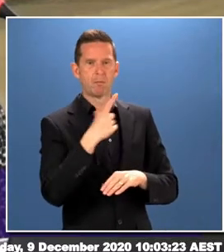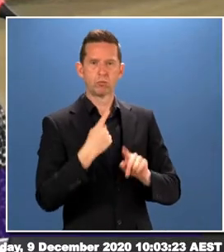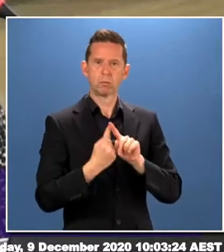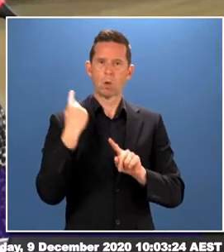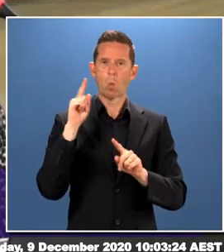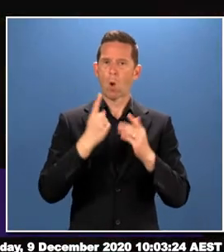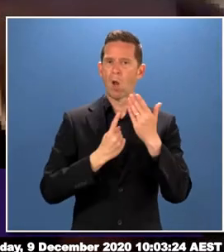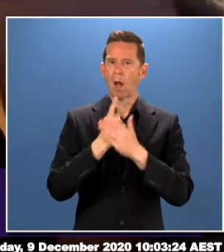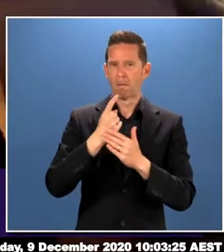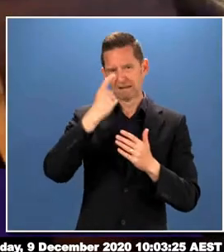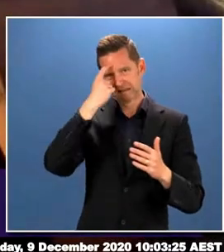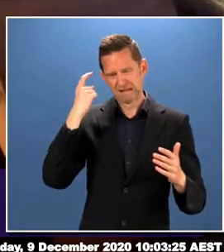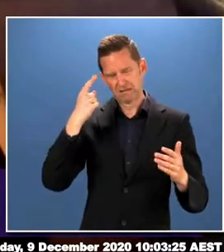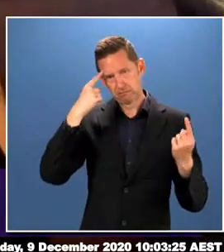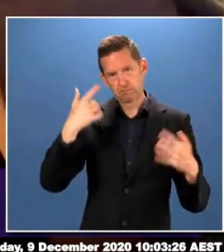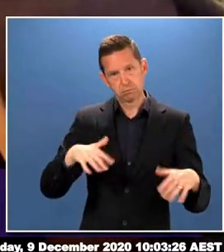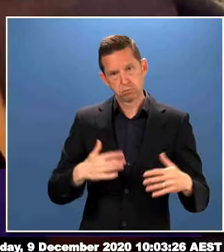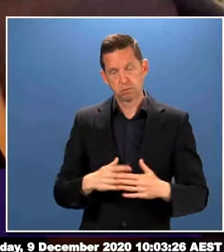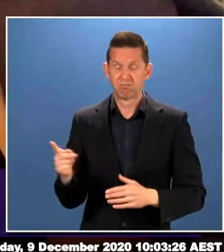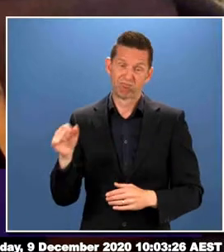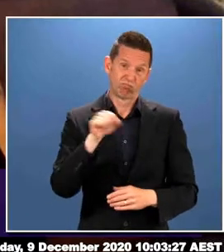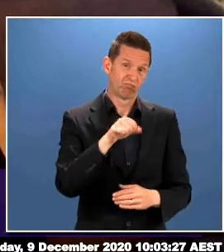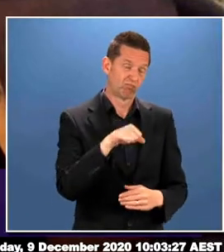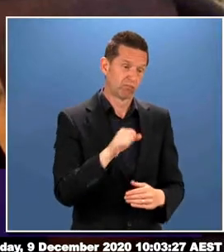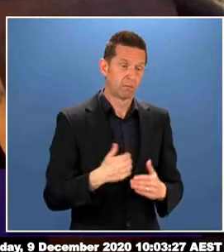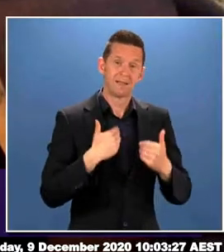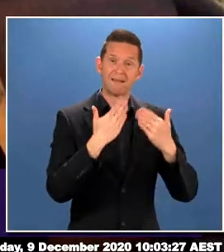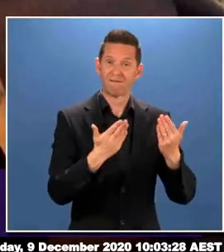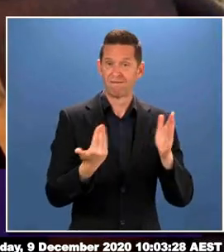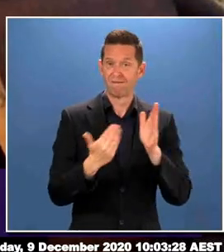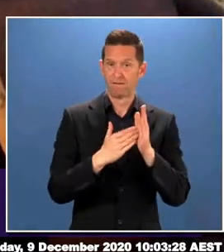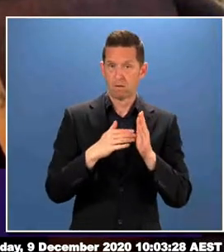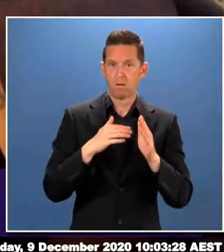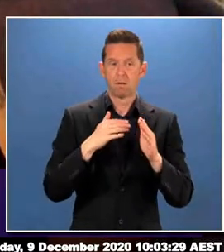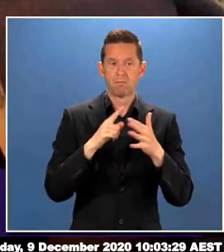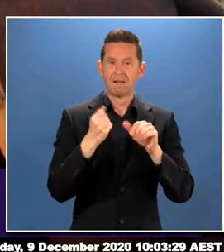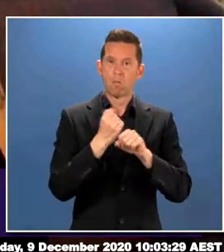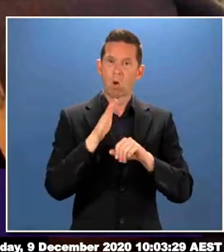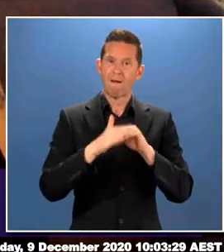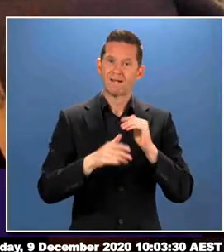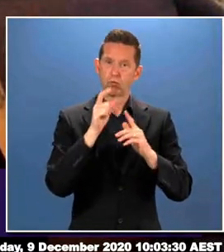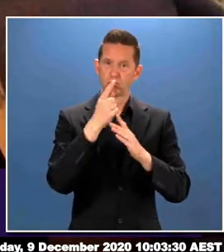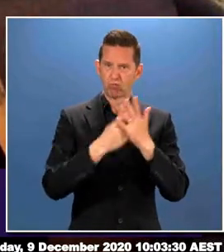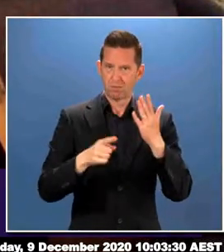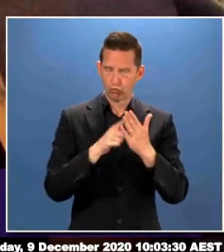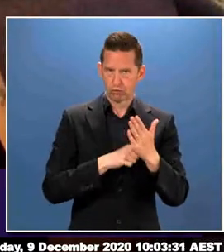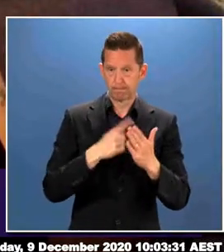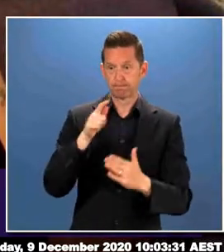I do have another quite strong example of discrimination where a young person talked about attending a job interview where the job interview